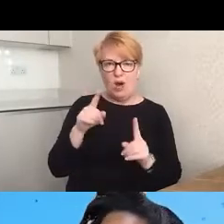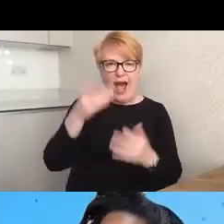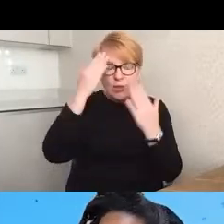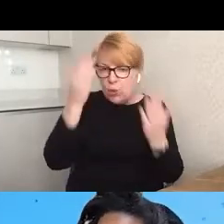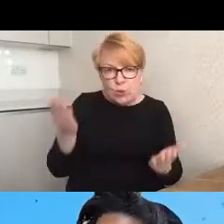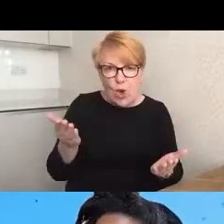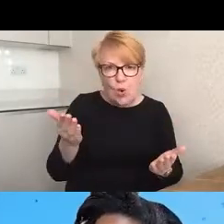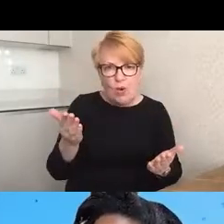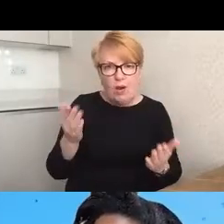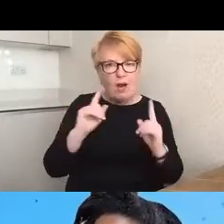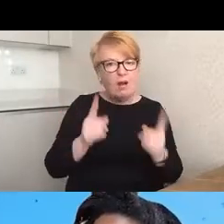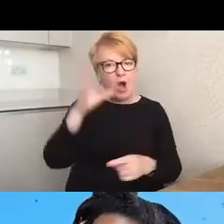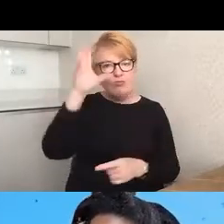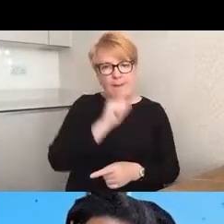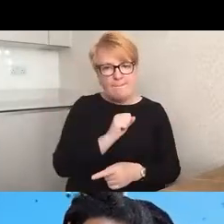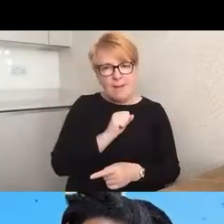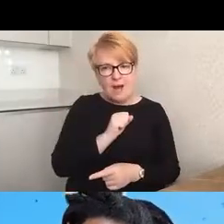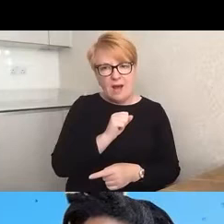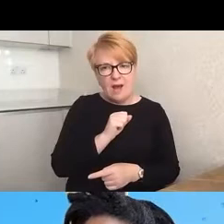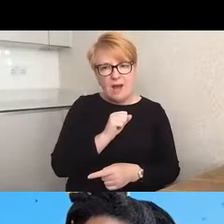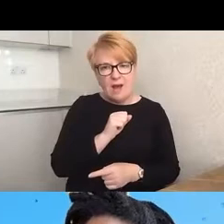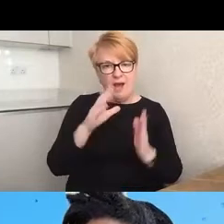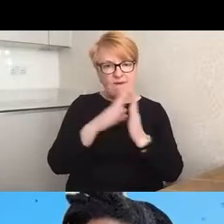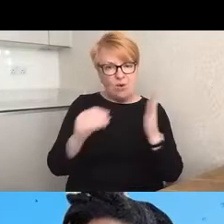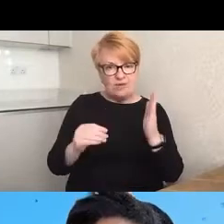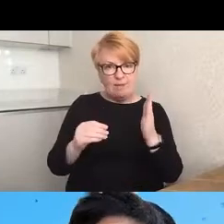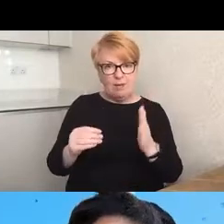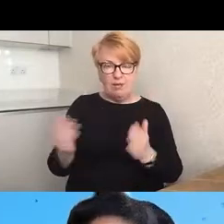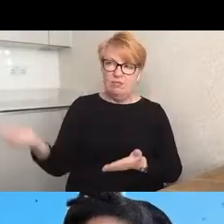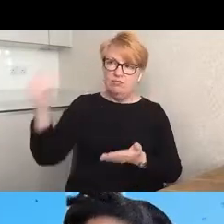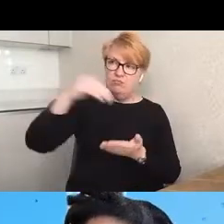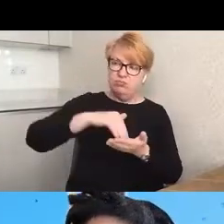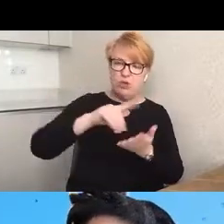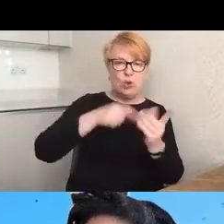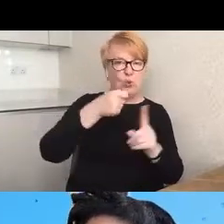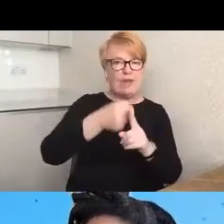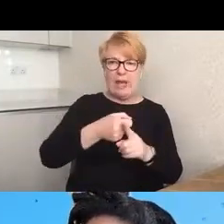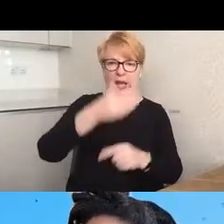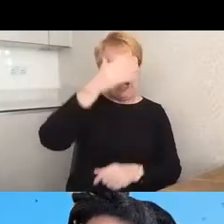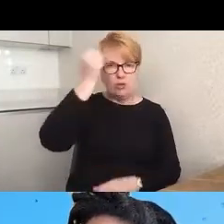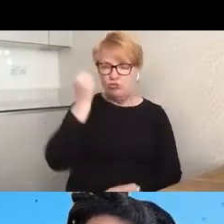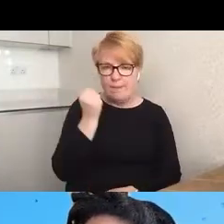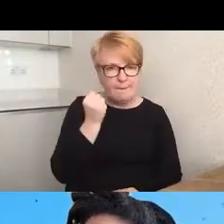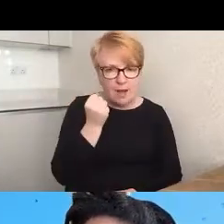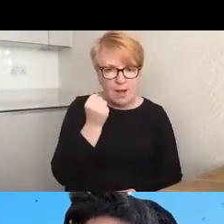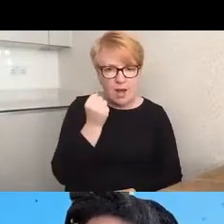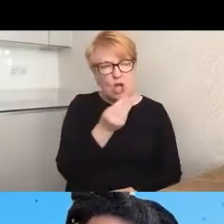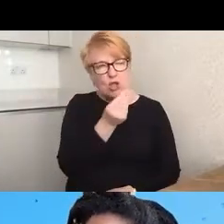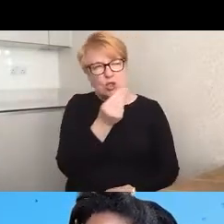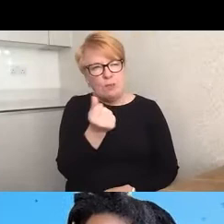For example, I don't remember much about coming to the UK. Sometimes I'll have these memories around the sound of buses or passion